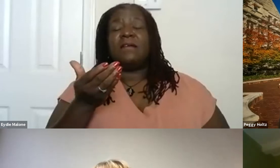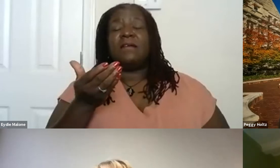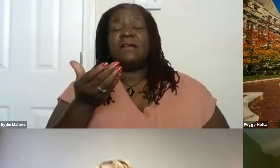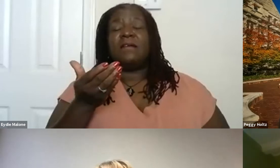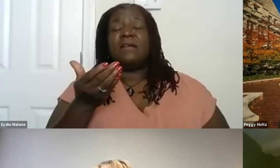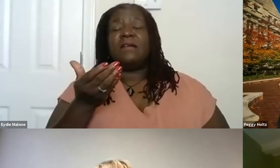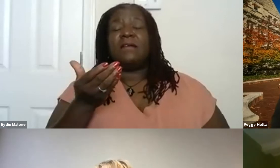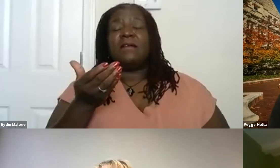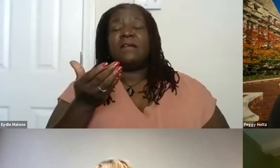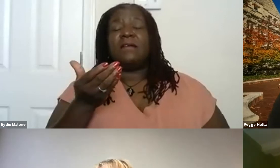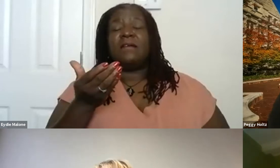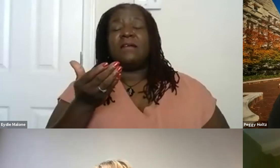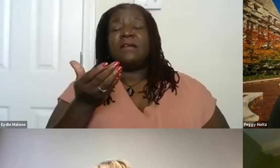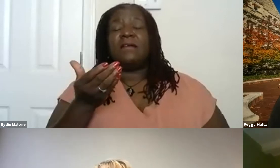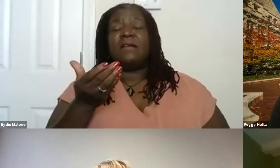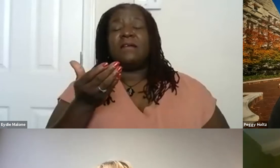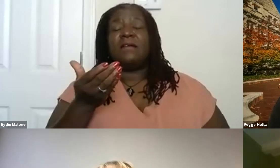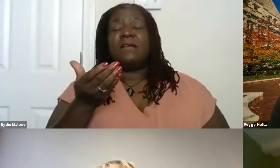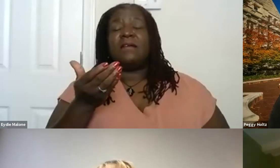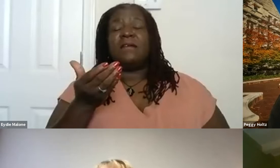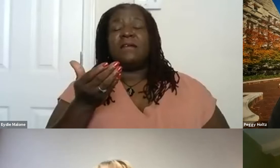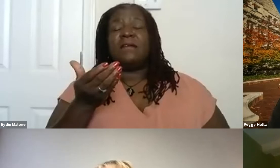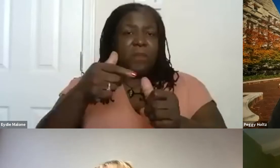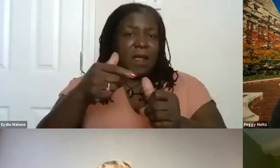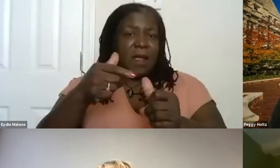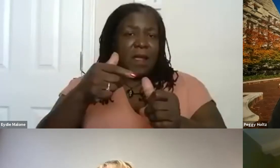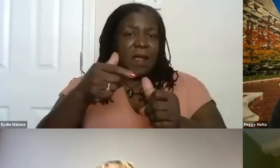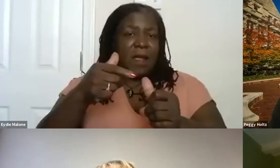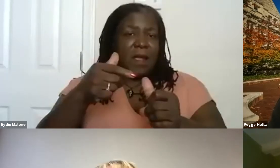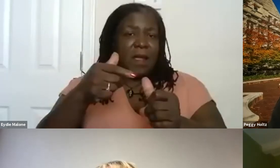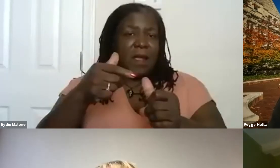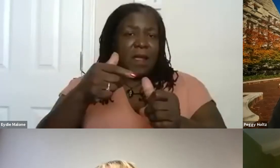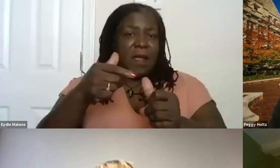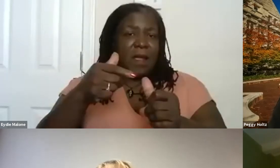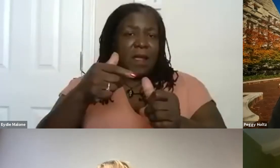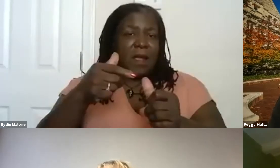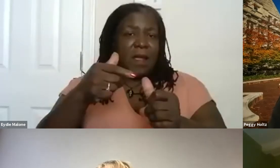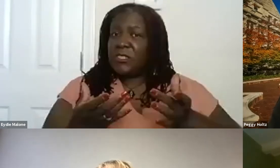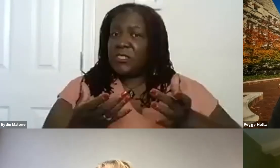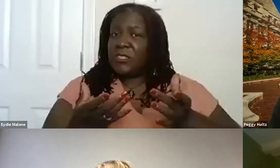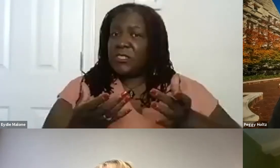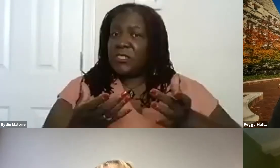a lot of what Joanne had said. Some of the rural areas, maybe the relationships in that trust